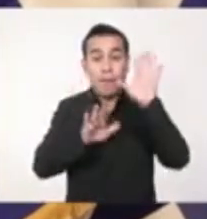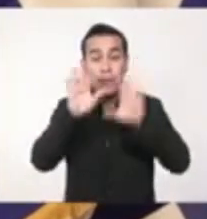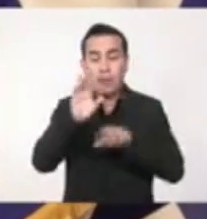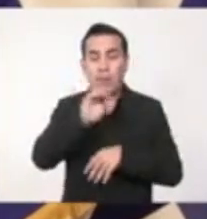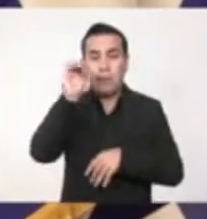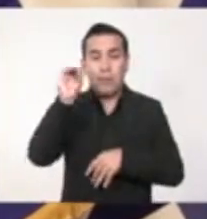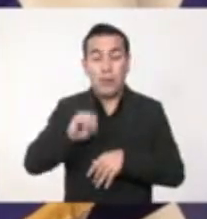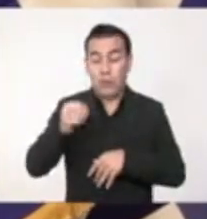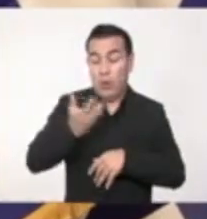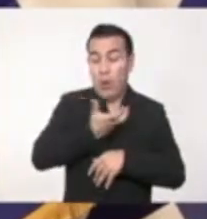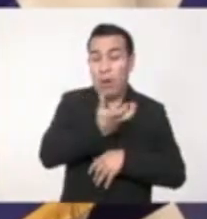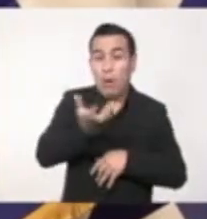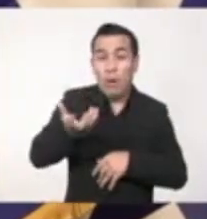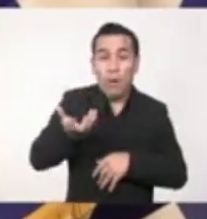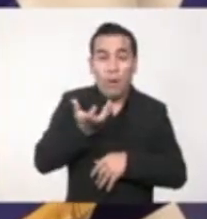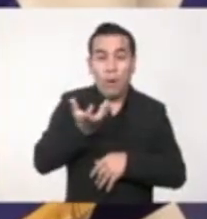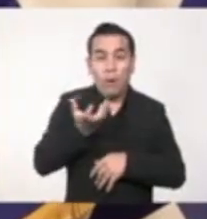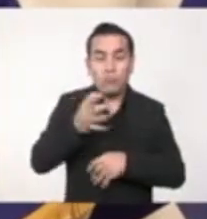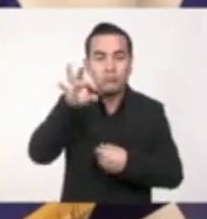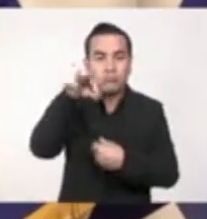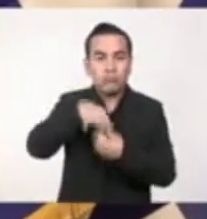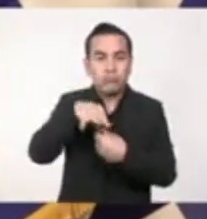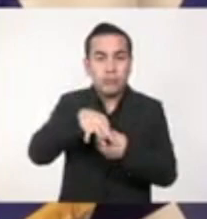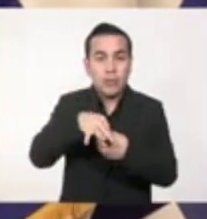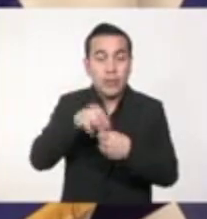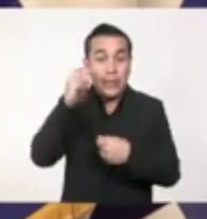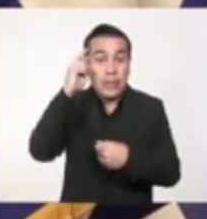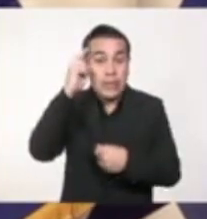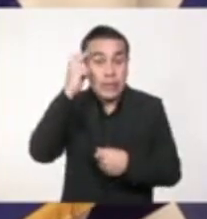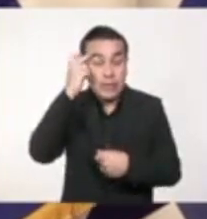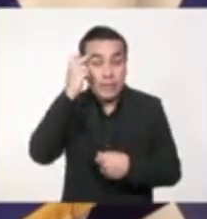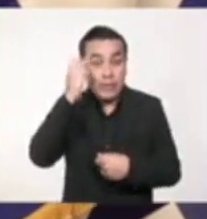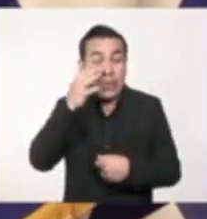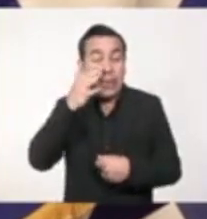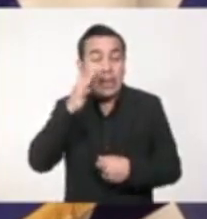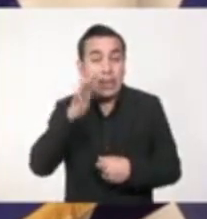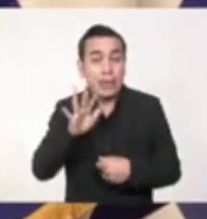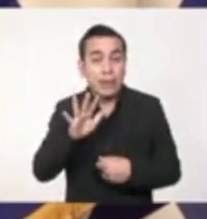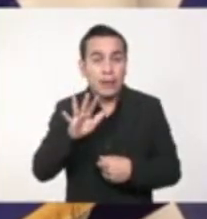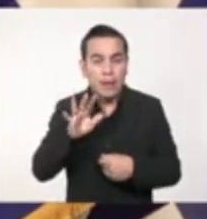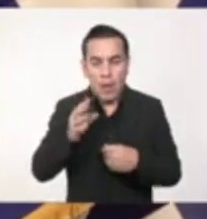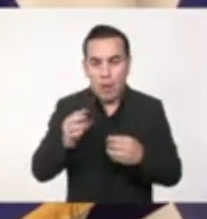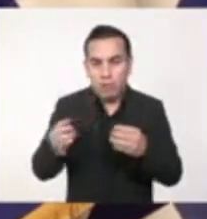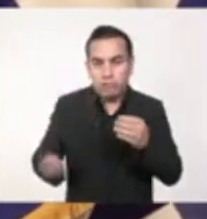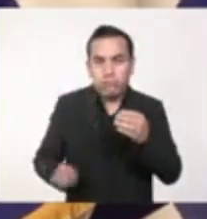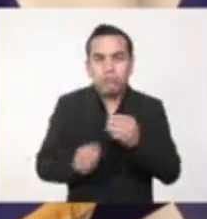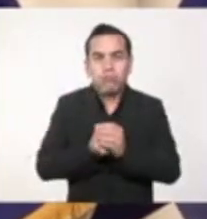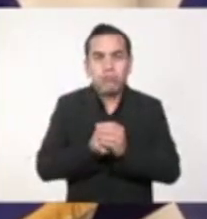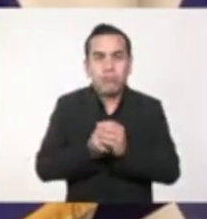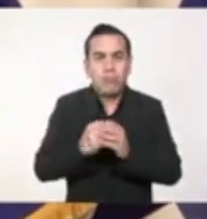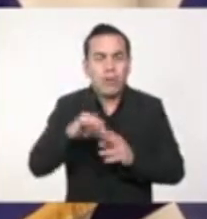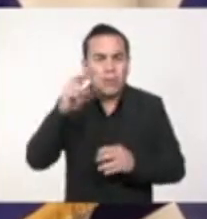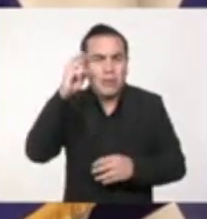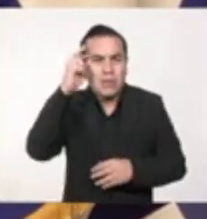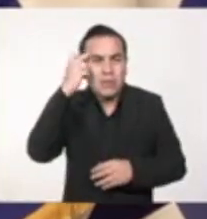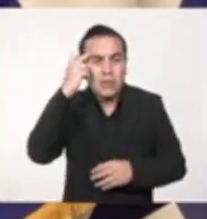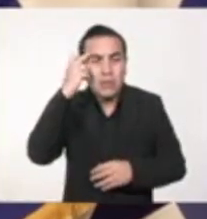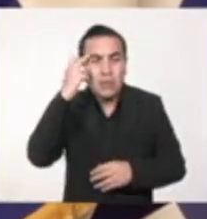The total number of votes rose for us, that is, with a con